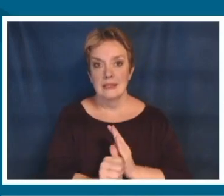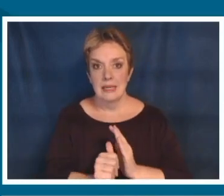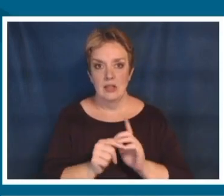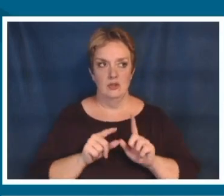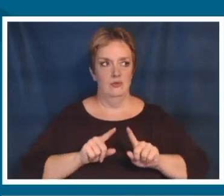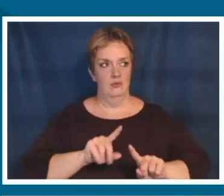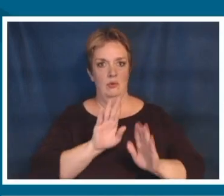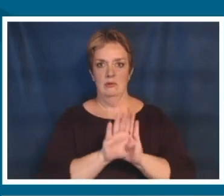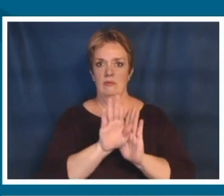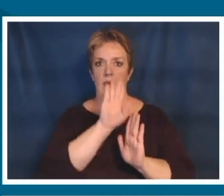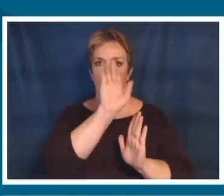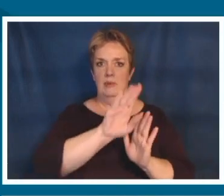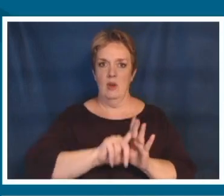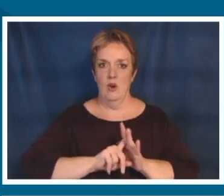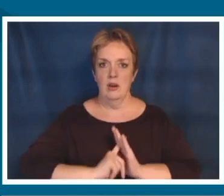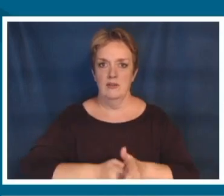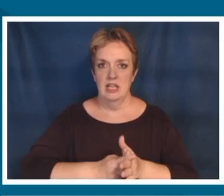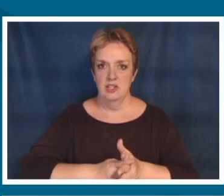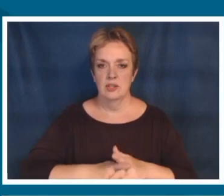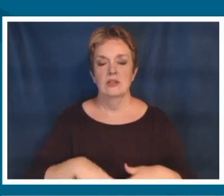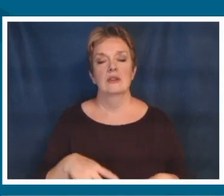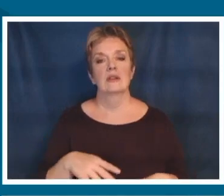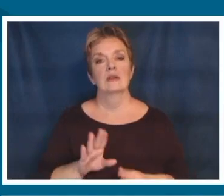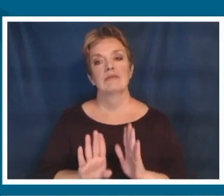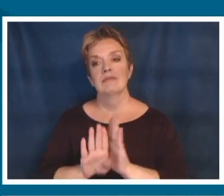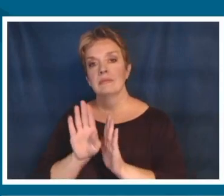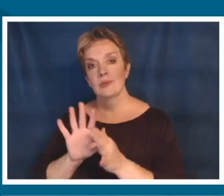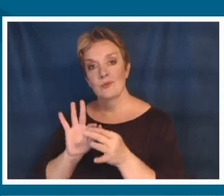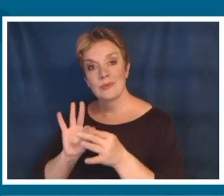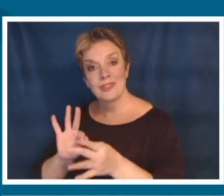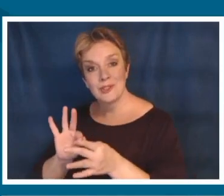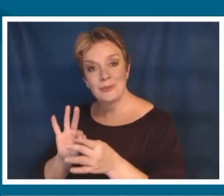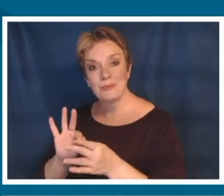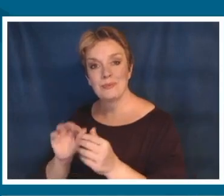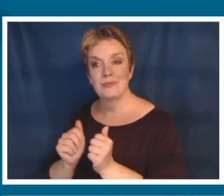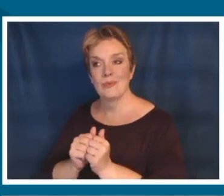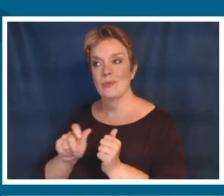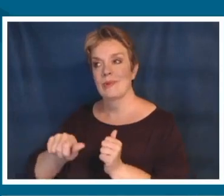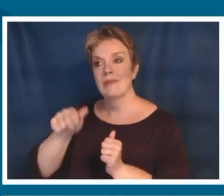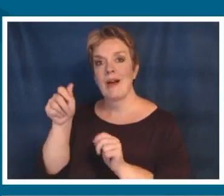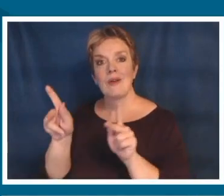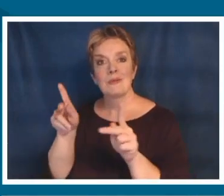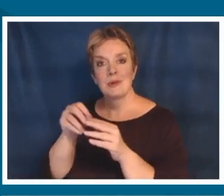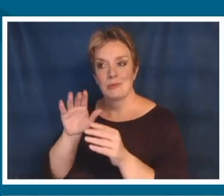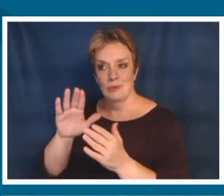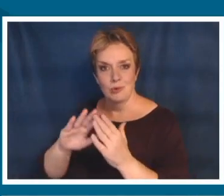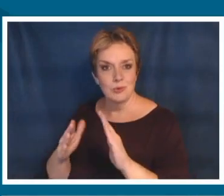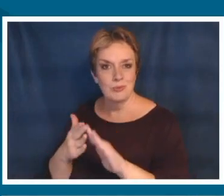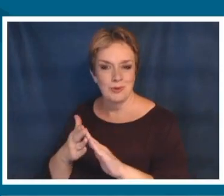and then this idea of building relationships with other people in their